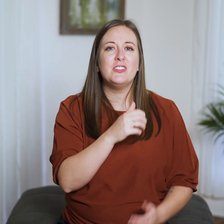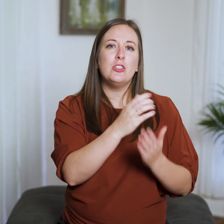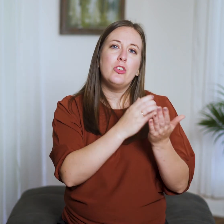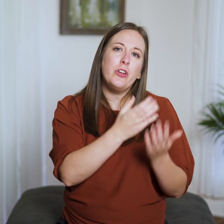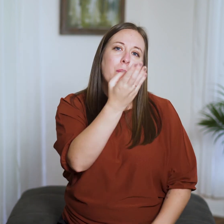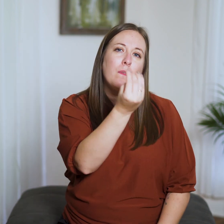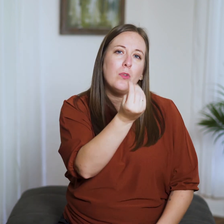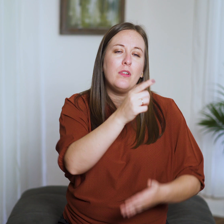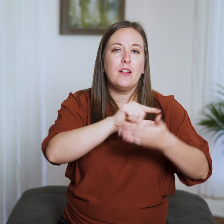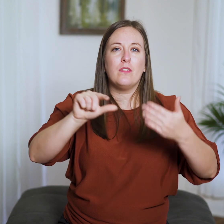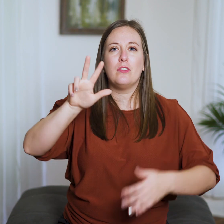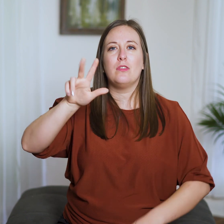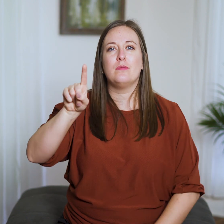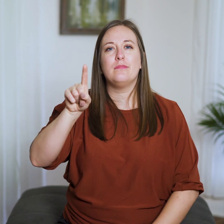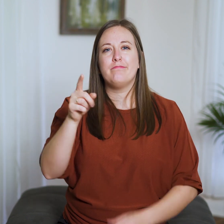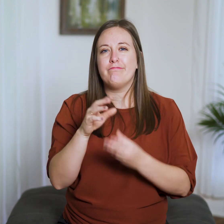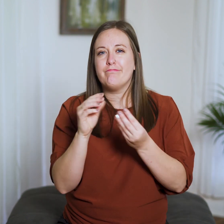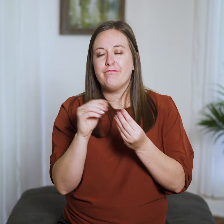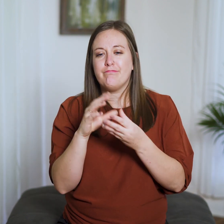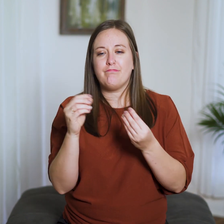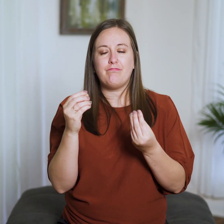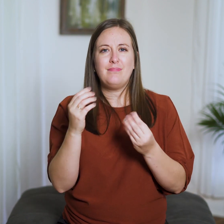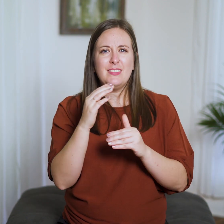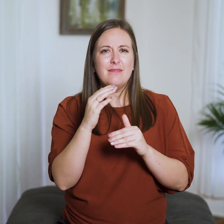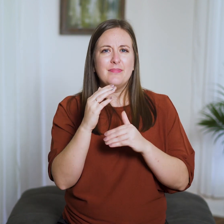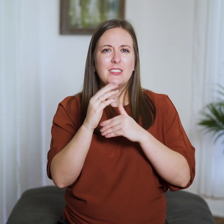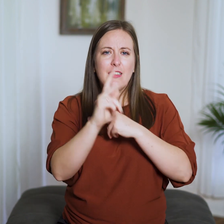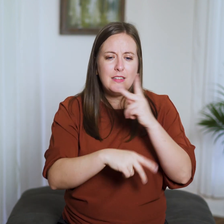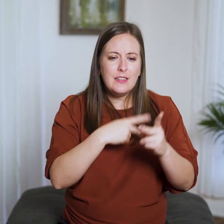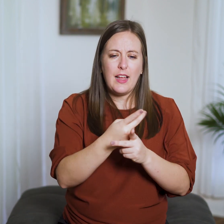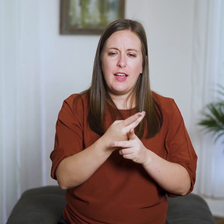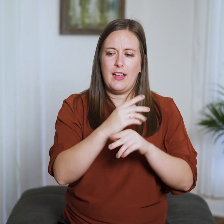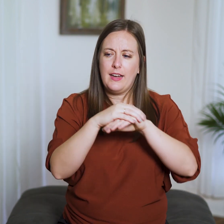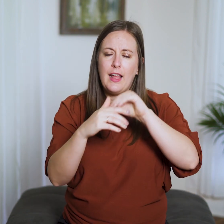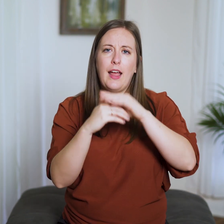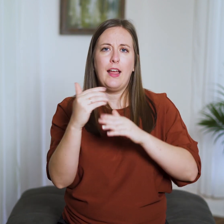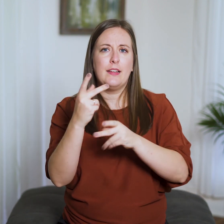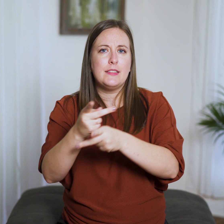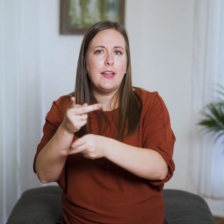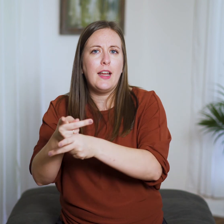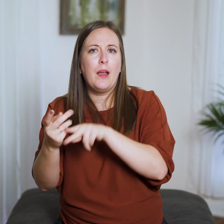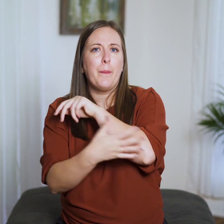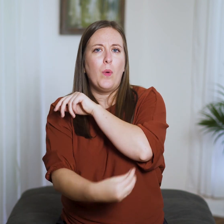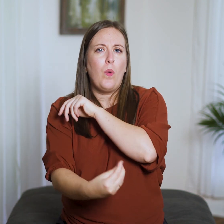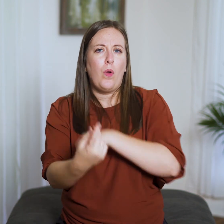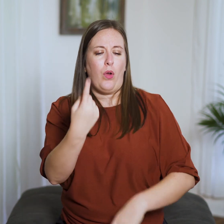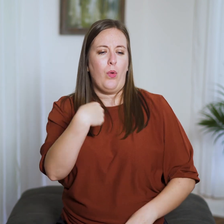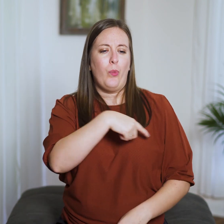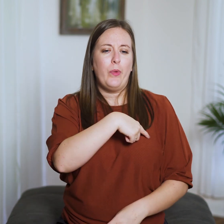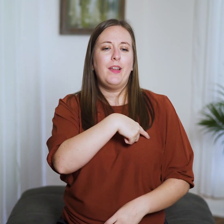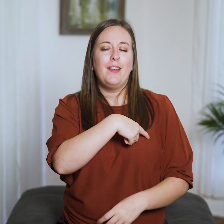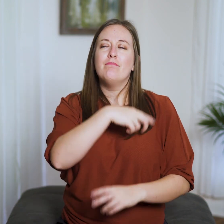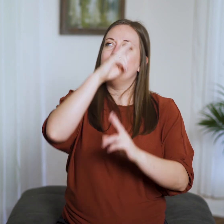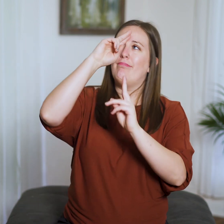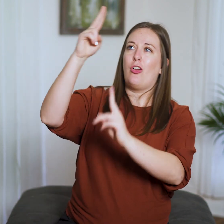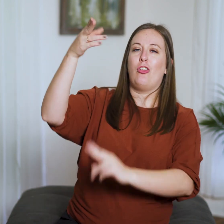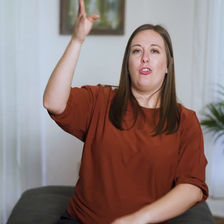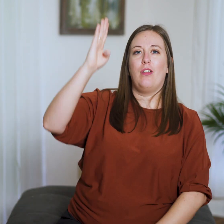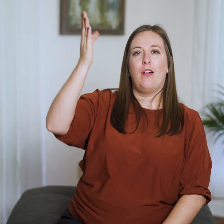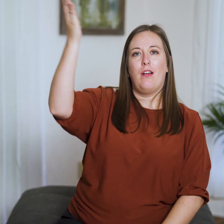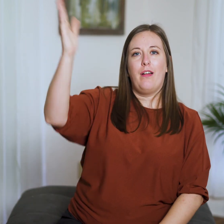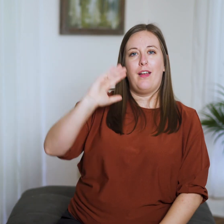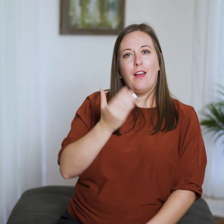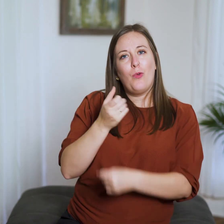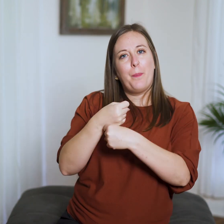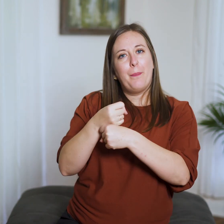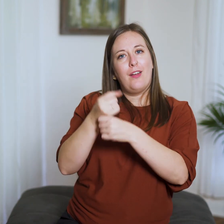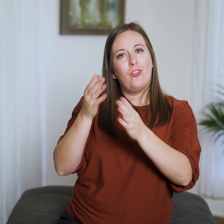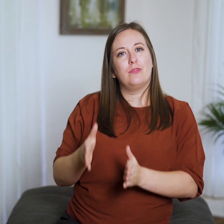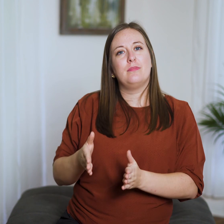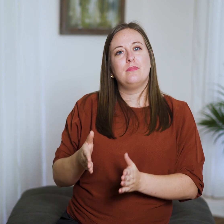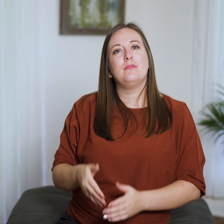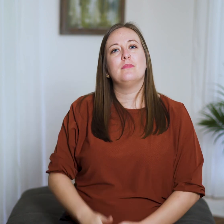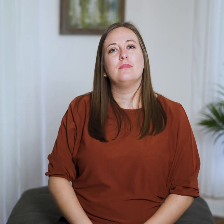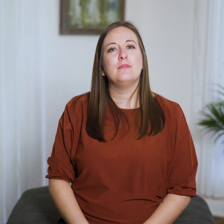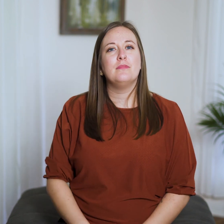According to 14:31, we honor our Maker when we’re kind to the poor.